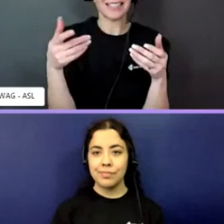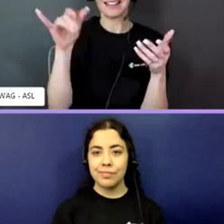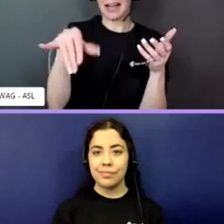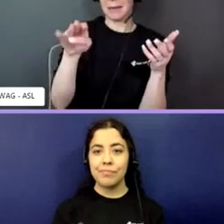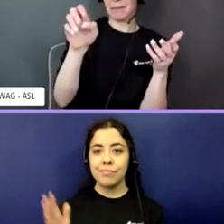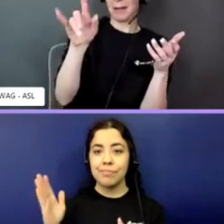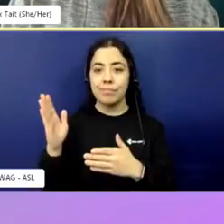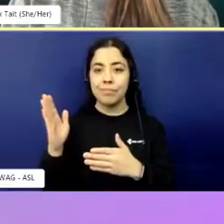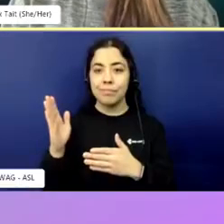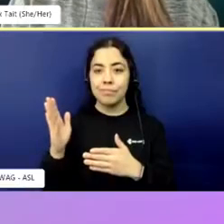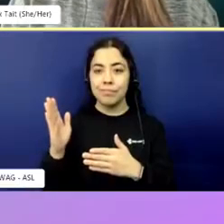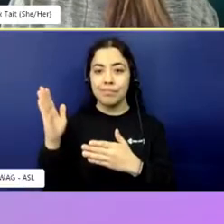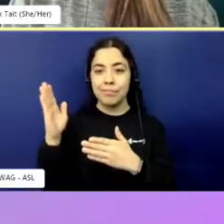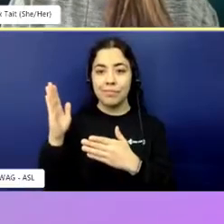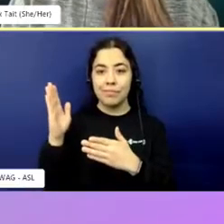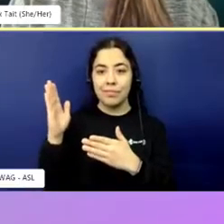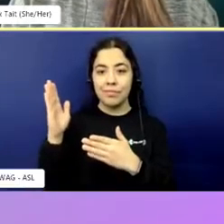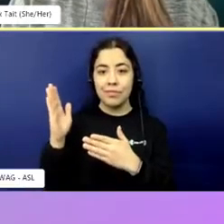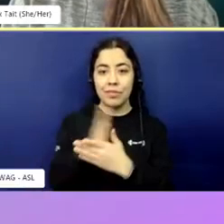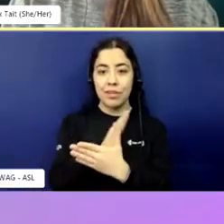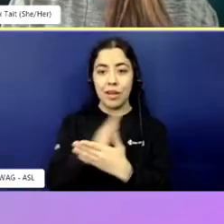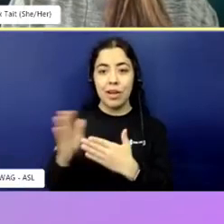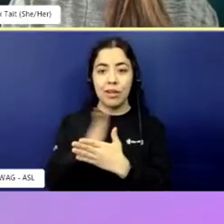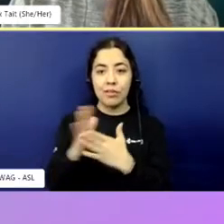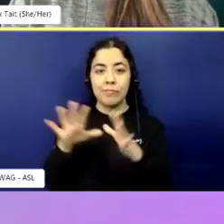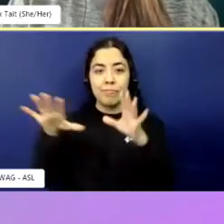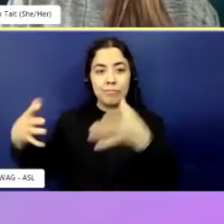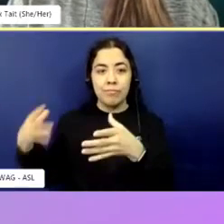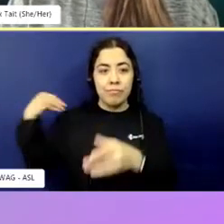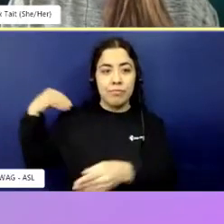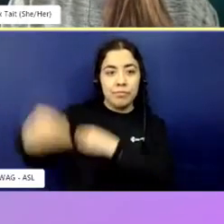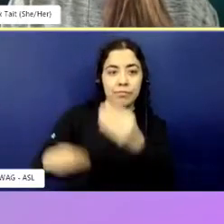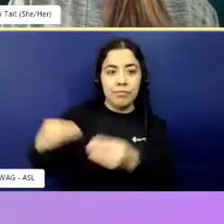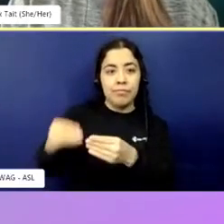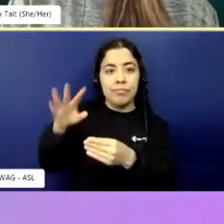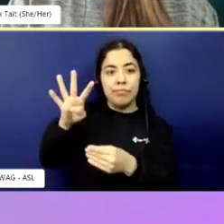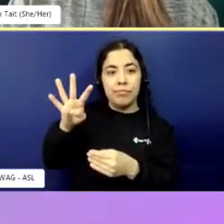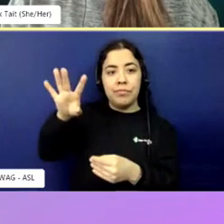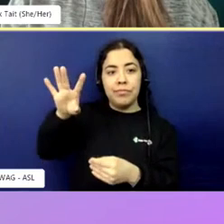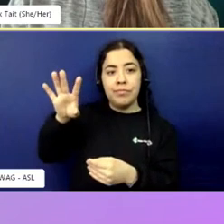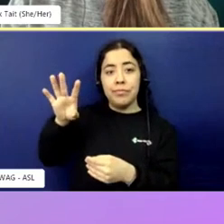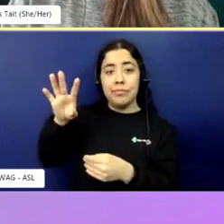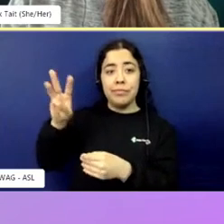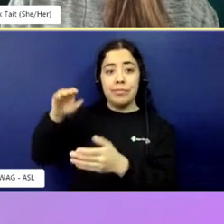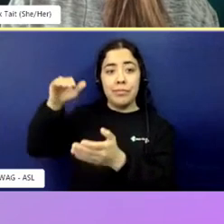technology to serve. From the average network per generation, millennials are expected to inherit over 68